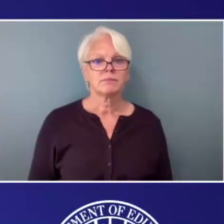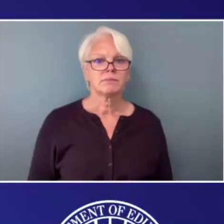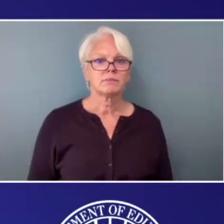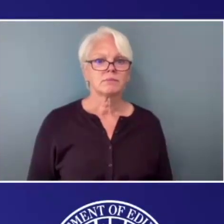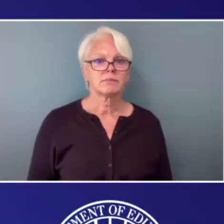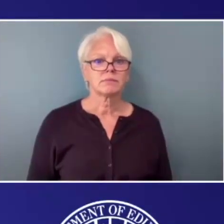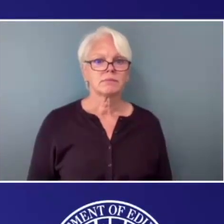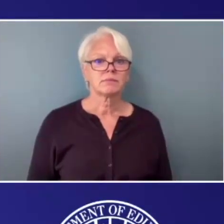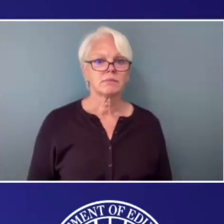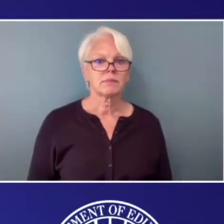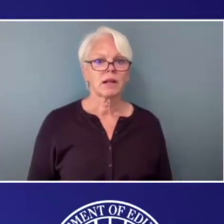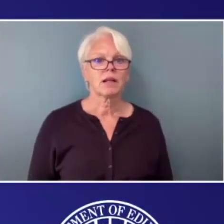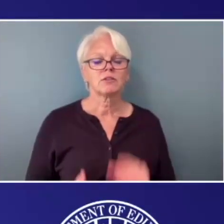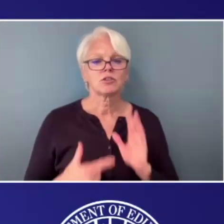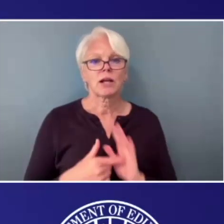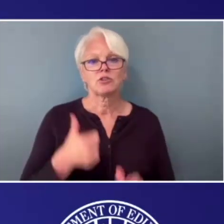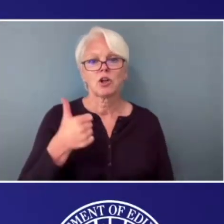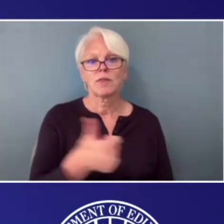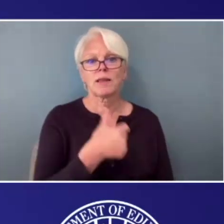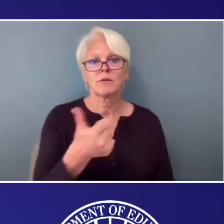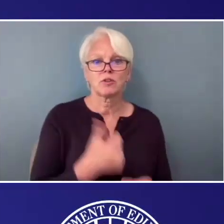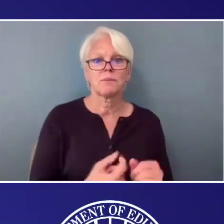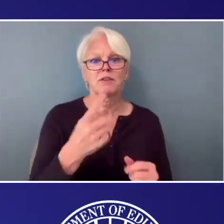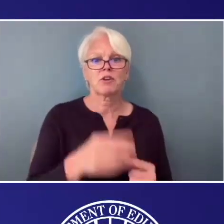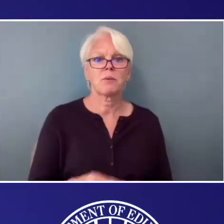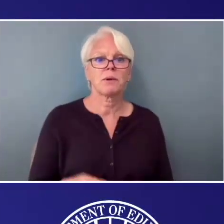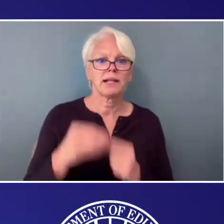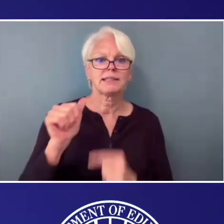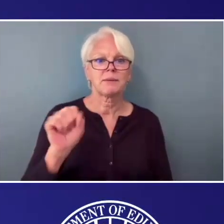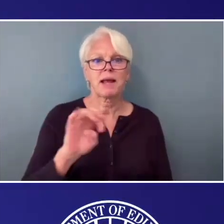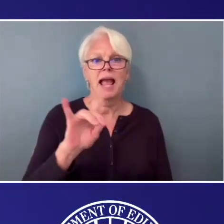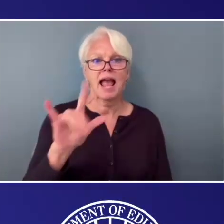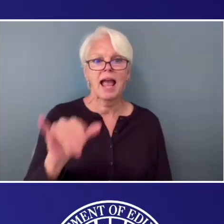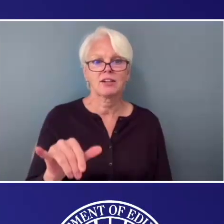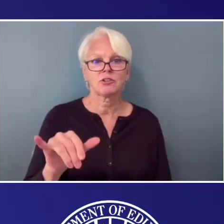So I show thumbs up from everyone, with the exception of Ashley, who has a thumb in the middle. Did I miss